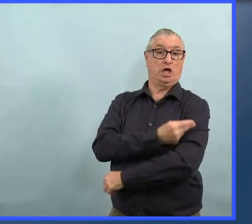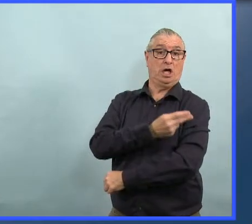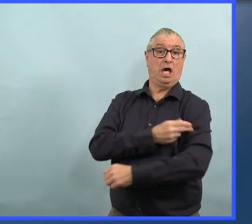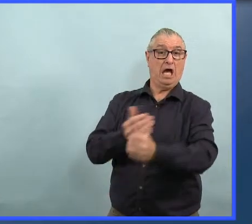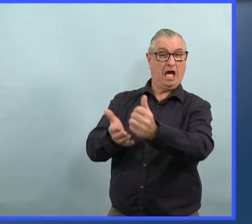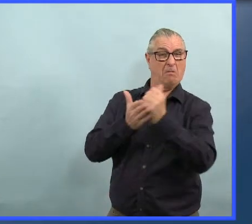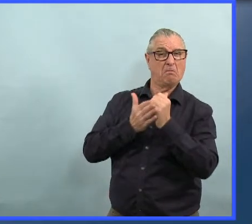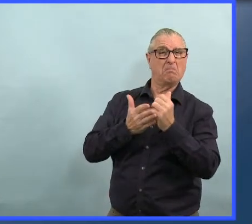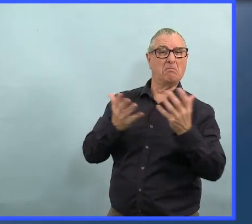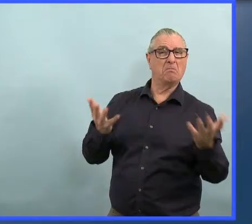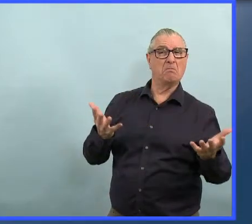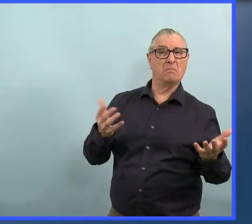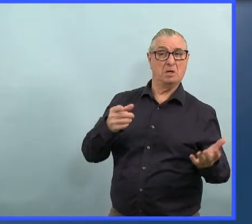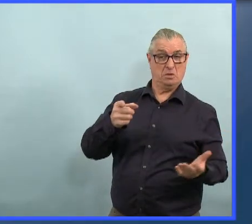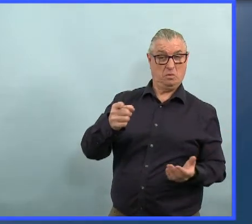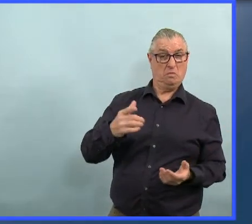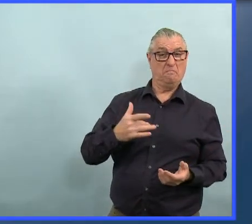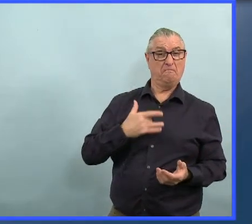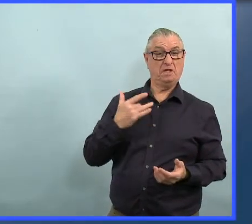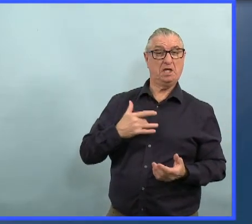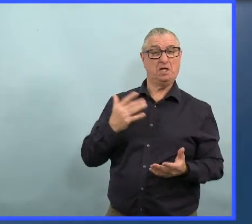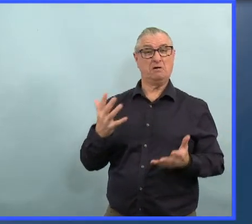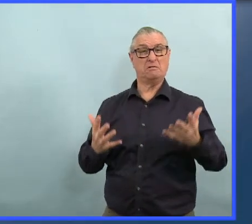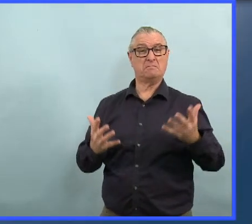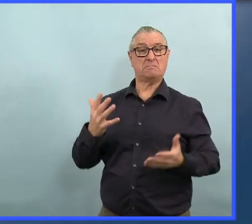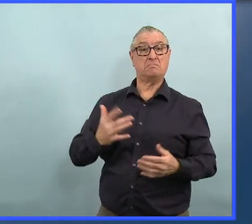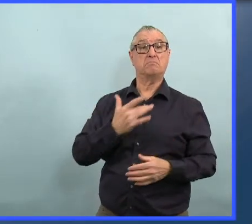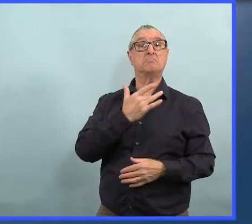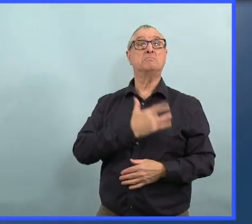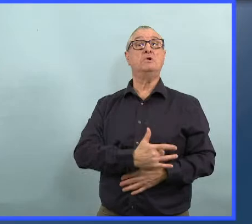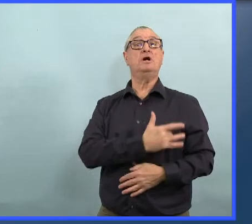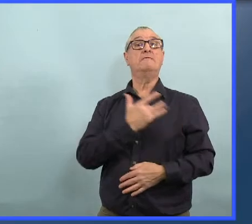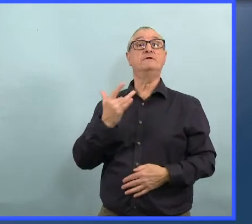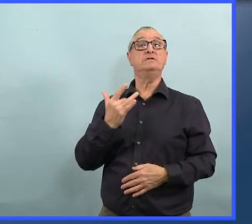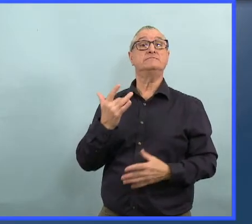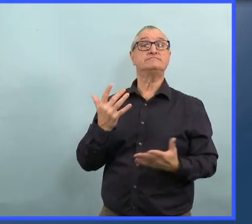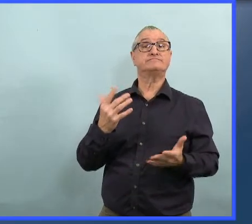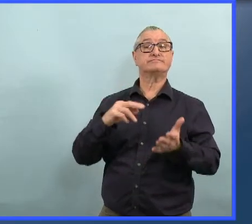uh people be considered fully vaccinated to have three doses rather than two